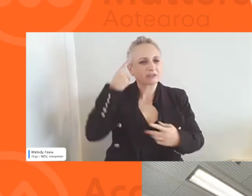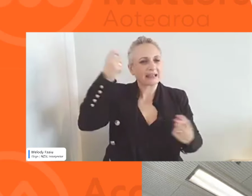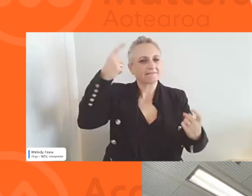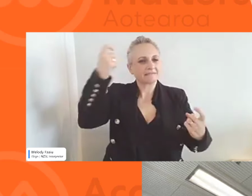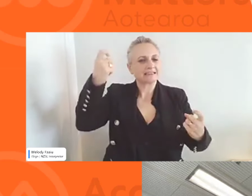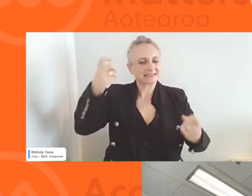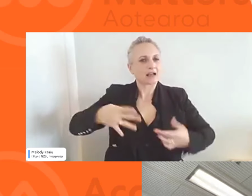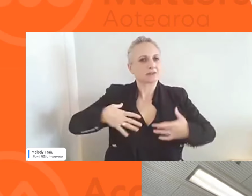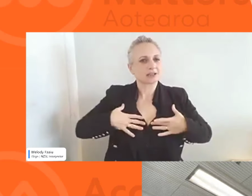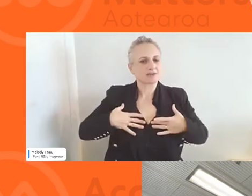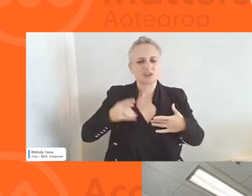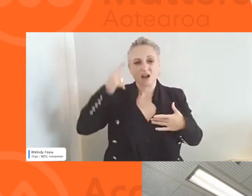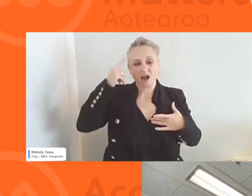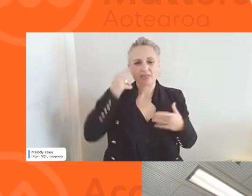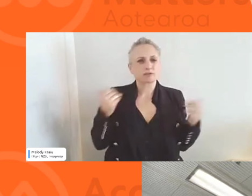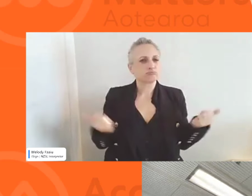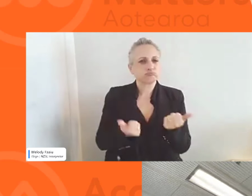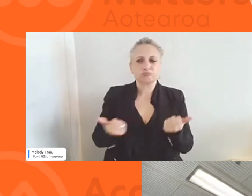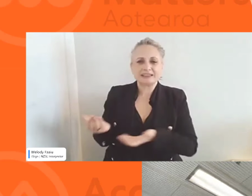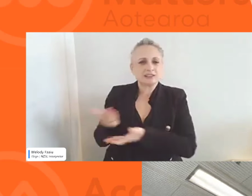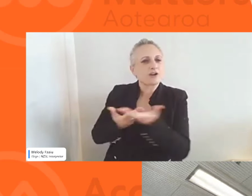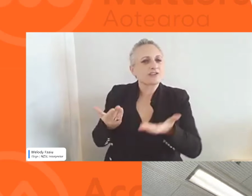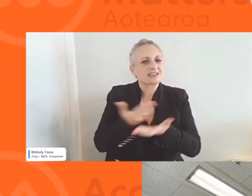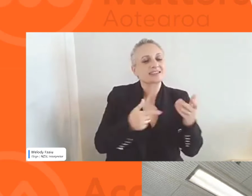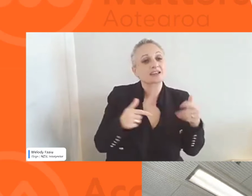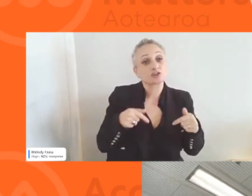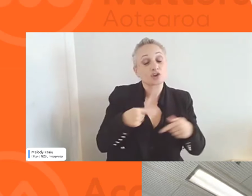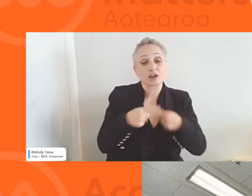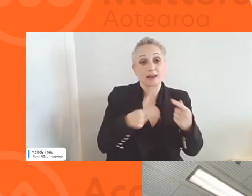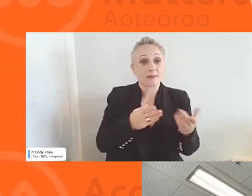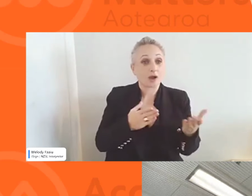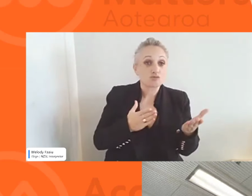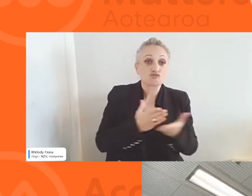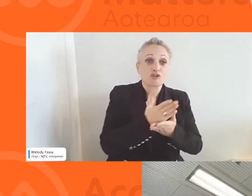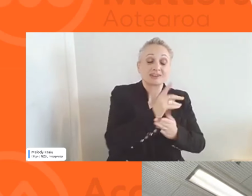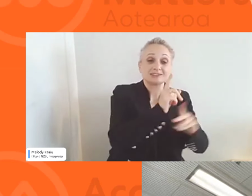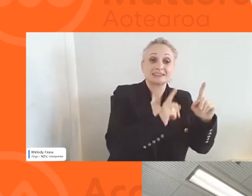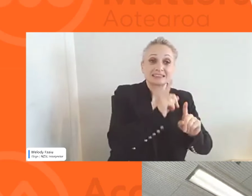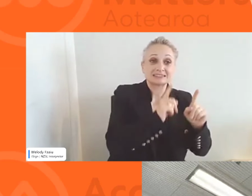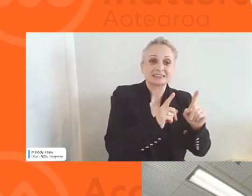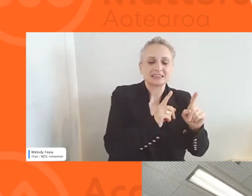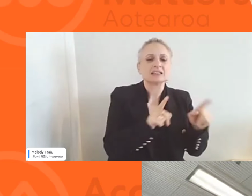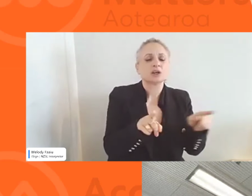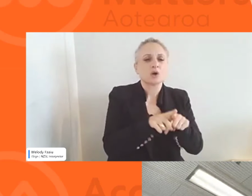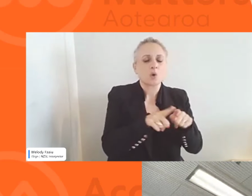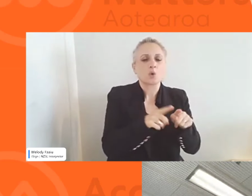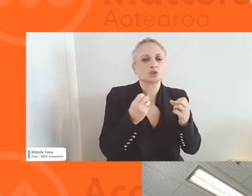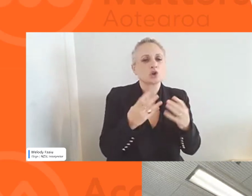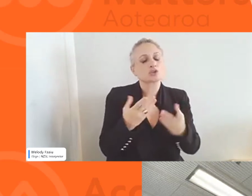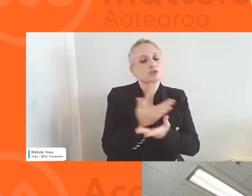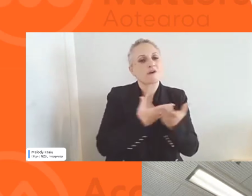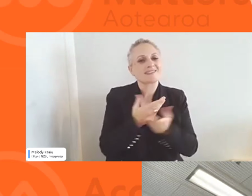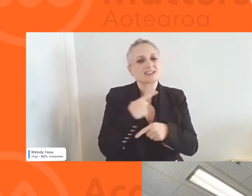lots of discussions today about rights to the city, disabilities and when we talk about disabilities there's a whole range of things.